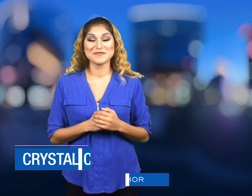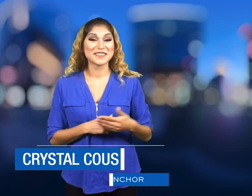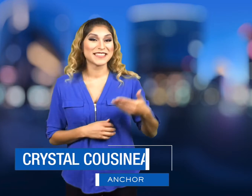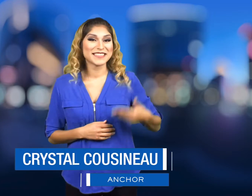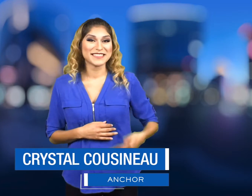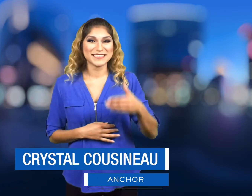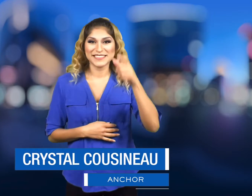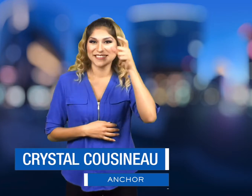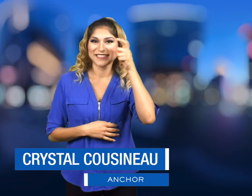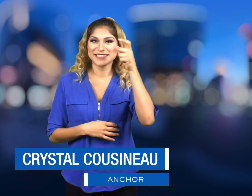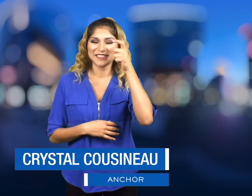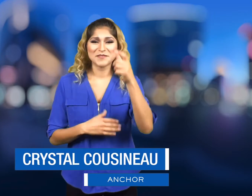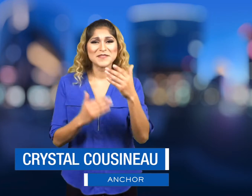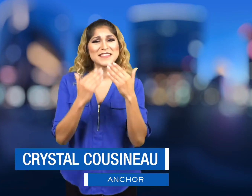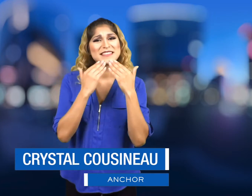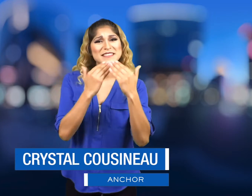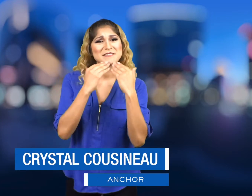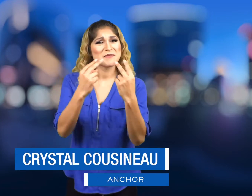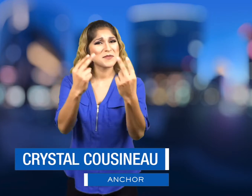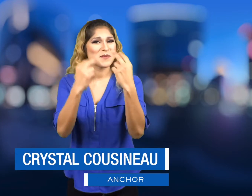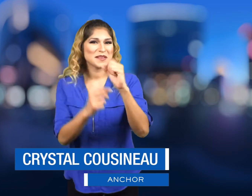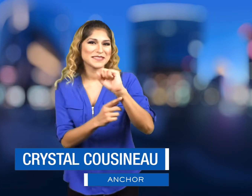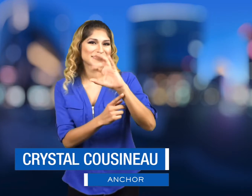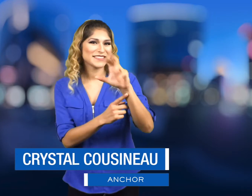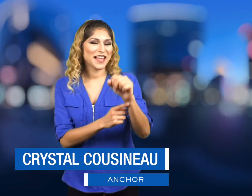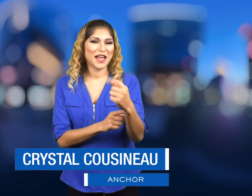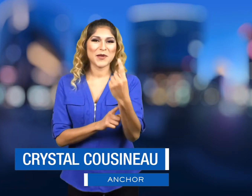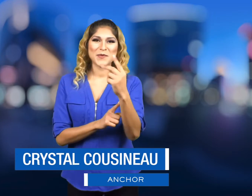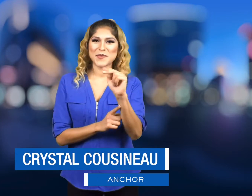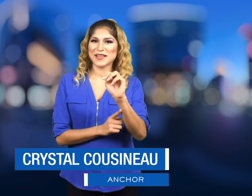I am Crystal Cousineau. Thank you for watching. Sign 1News.